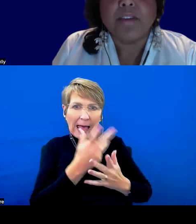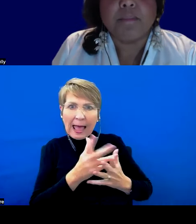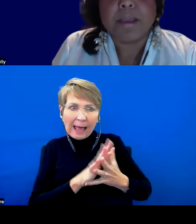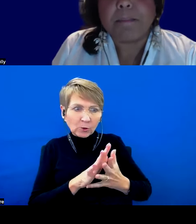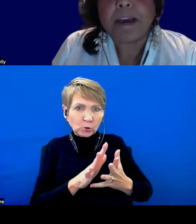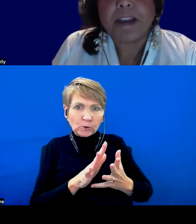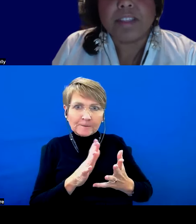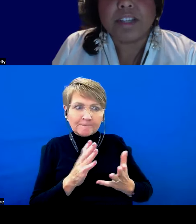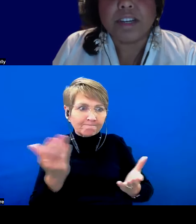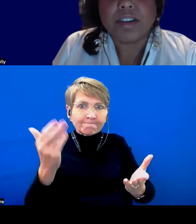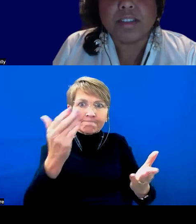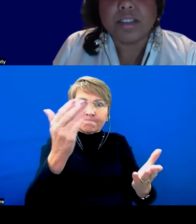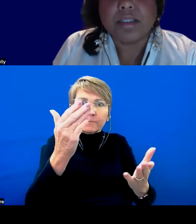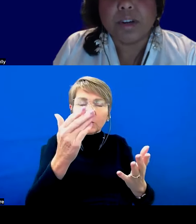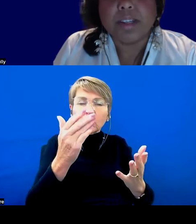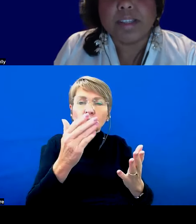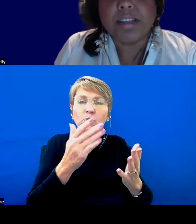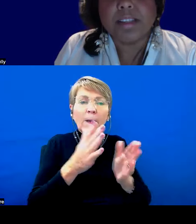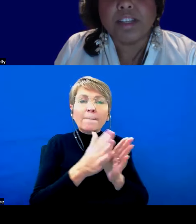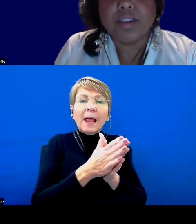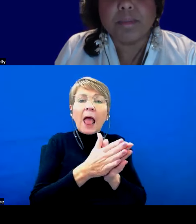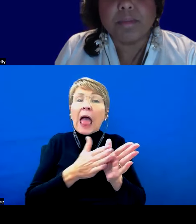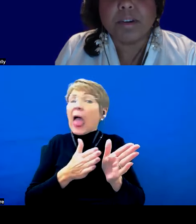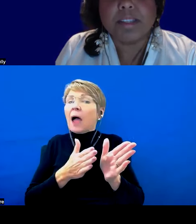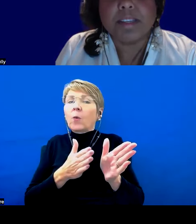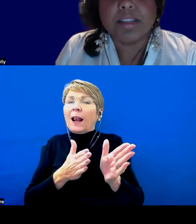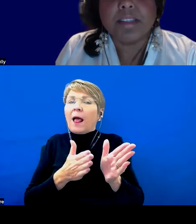from being part of the diagnosis process and treatment process,